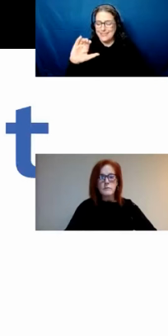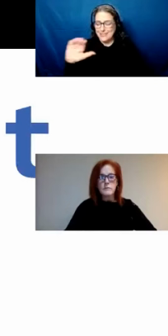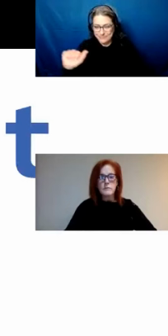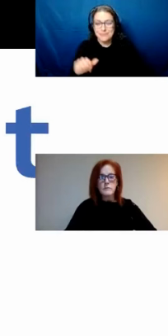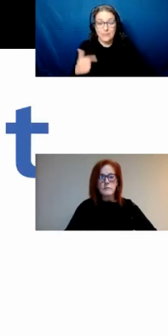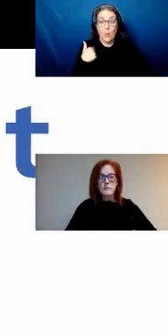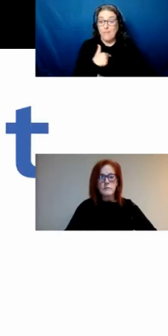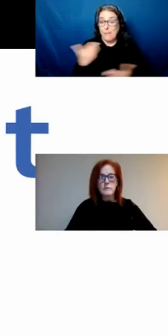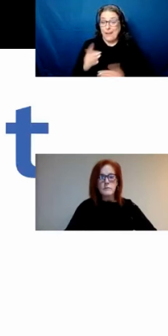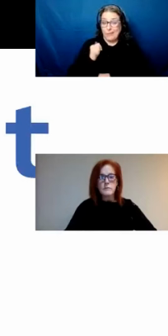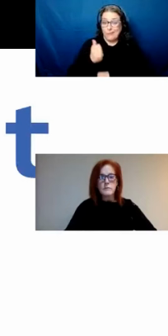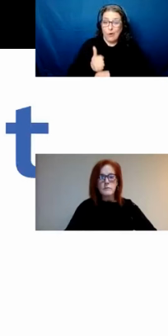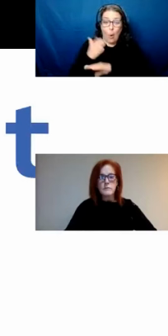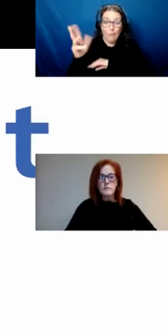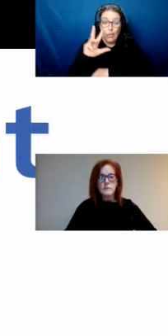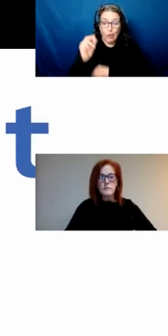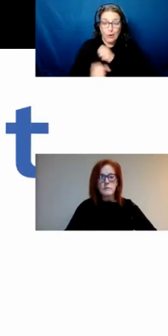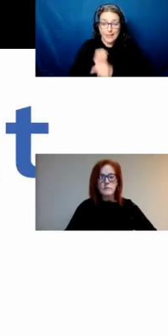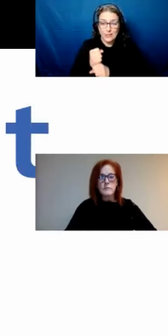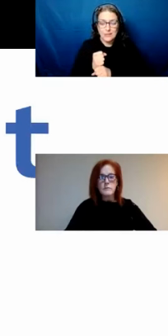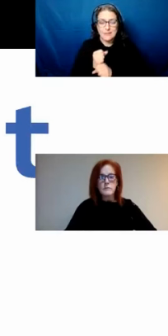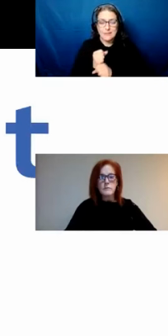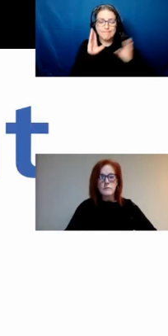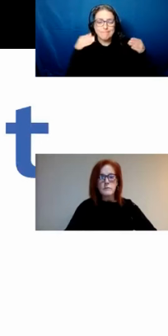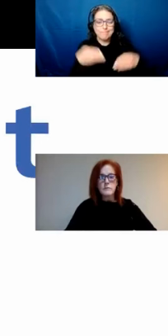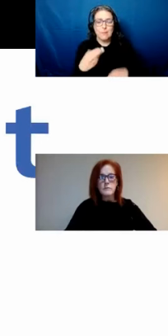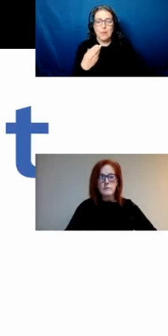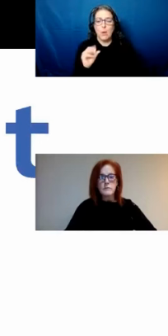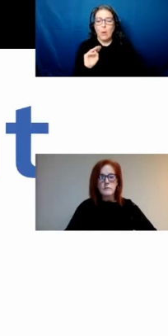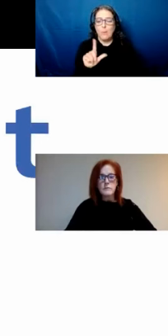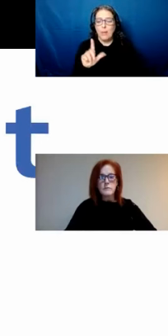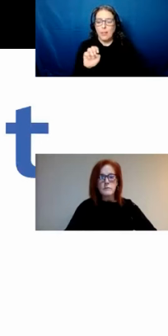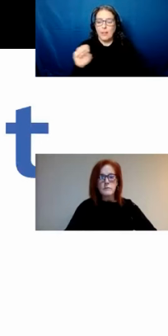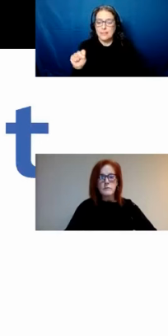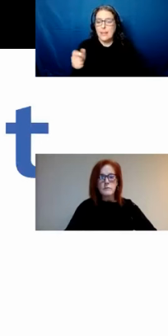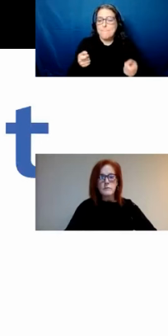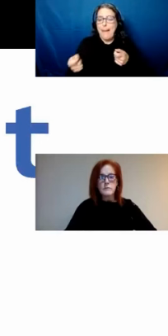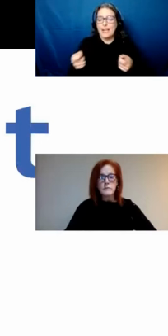You can also call 402-444-5150. I'm putting that in the chat. Put in 9, and then ask for Scott Lane who is the code enforcement Director. So you can call that number and ask for code enforcement, and you'll get transferred or hit 9 and find Scott Lane.